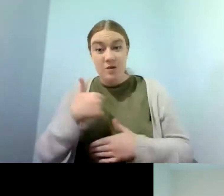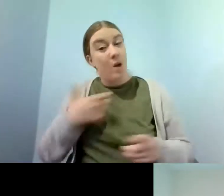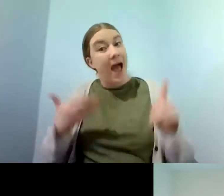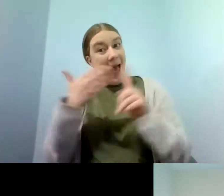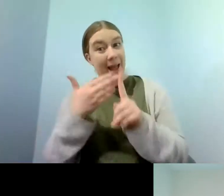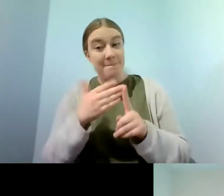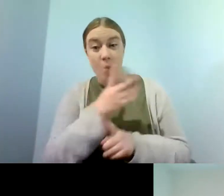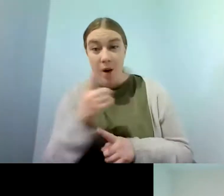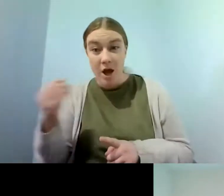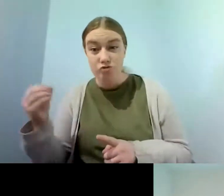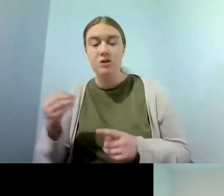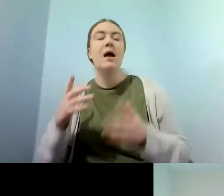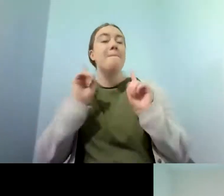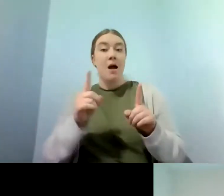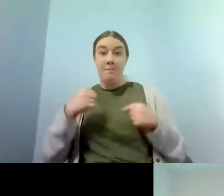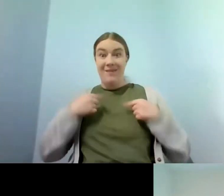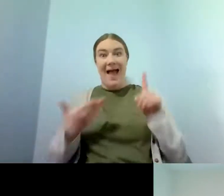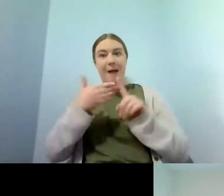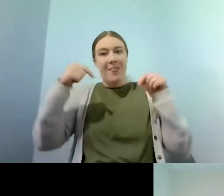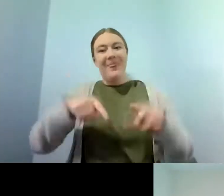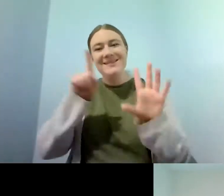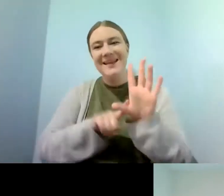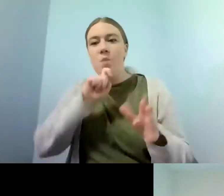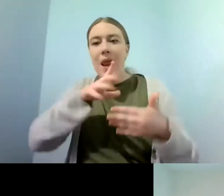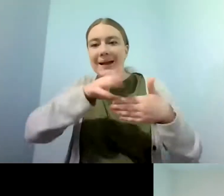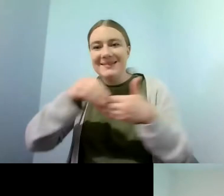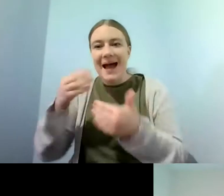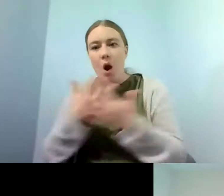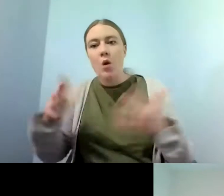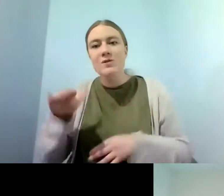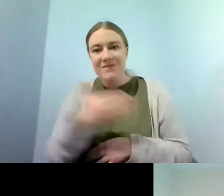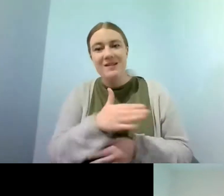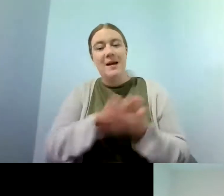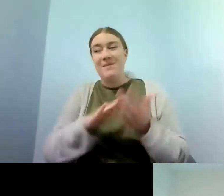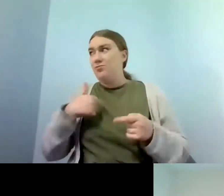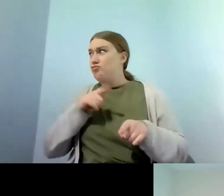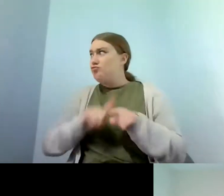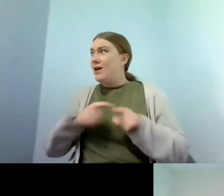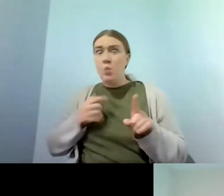plans to do that again this year and so it really is a case of trying to make up for lost time and